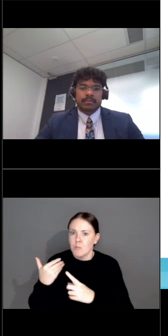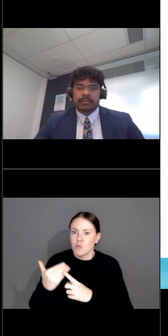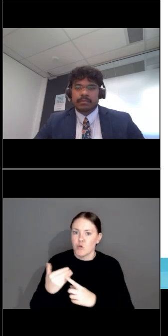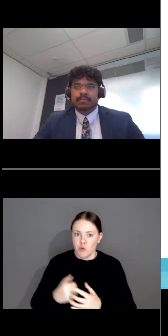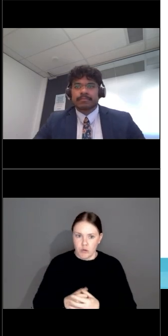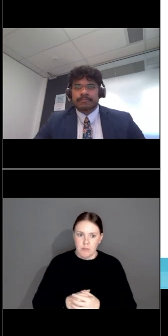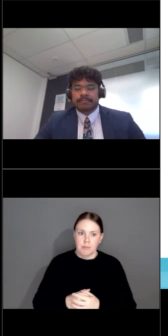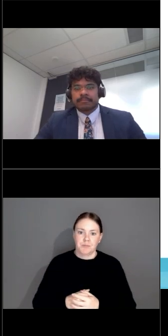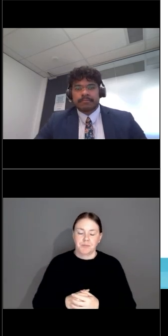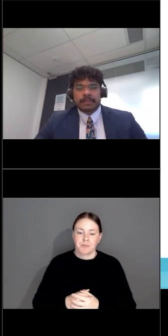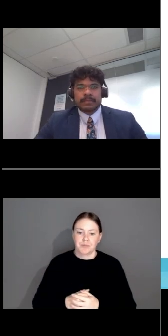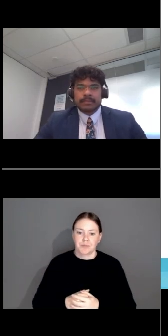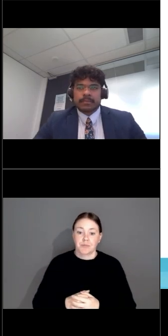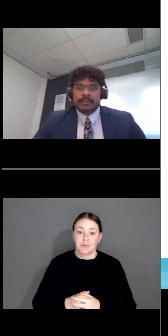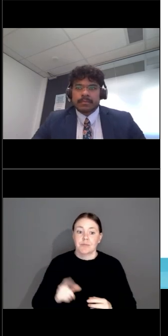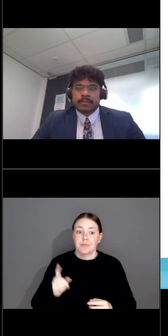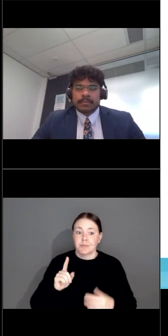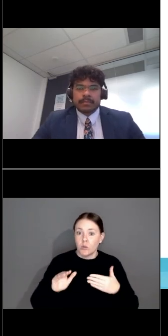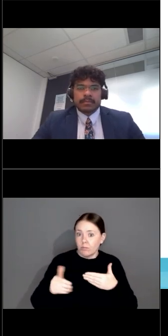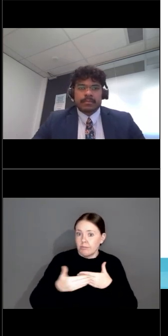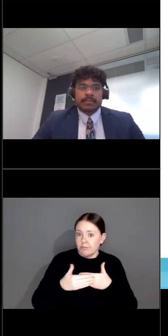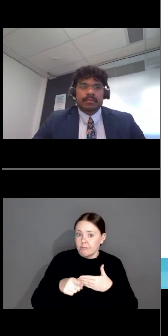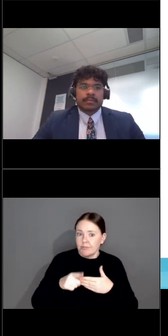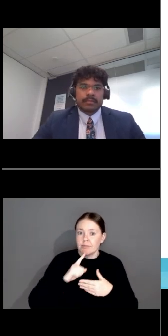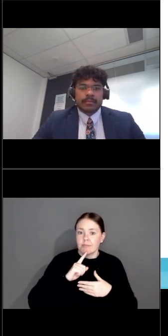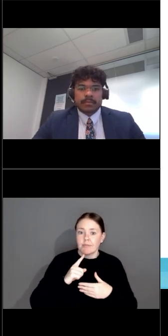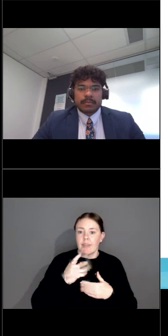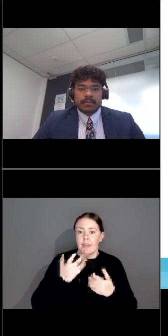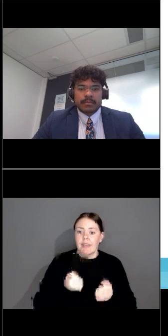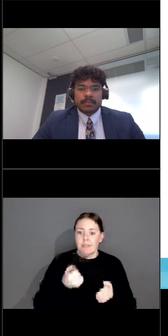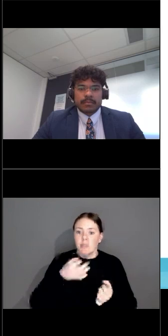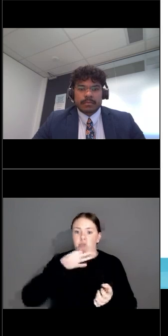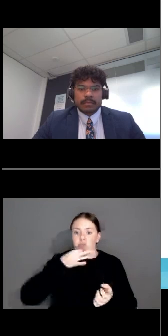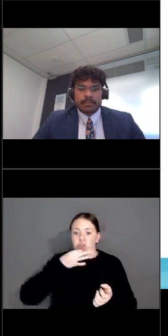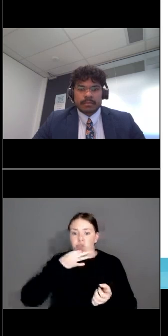Publications that you can download print or order for free and they'll be delivered to you